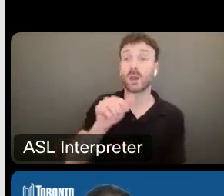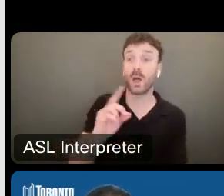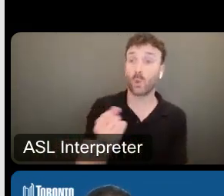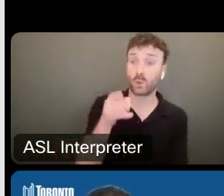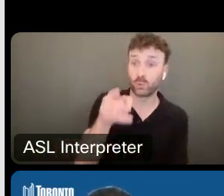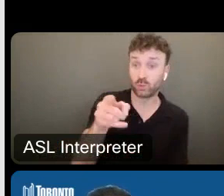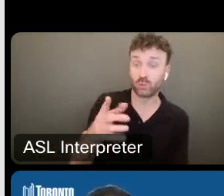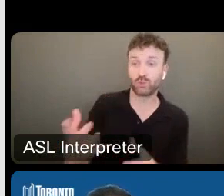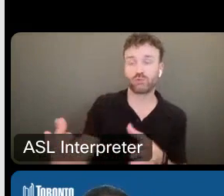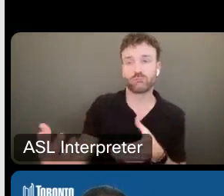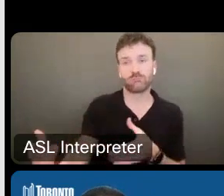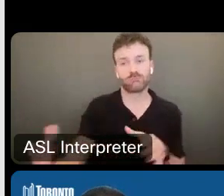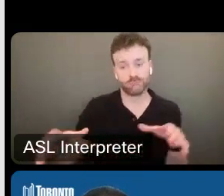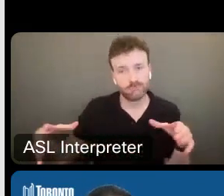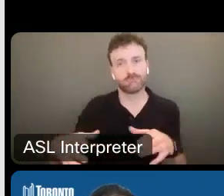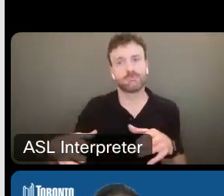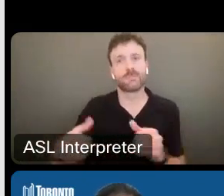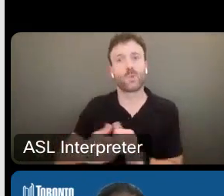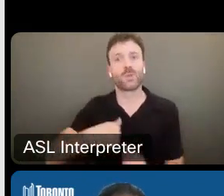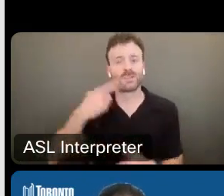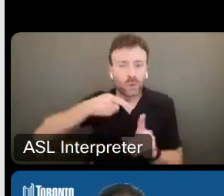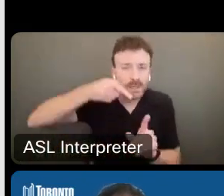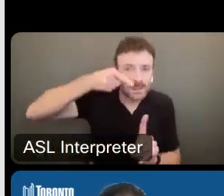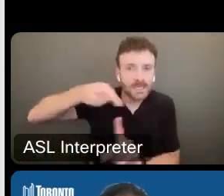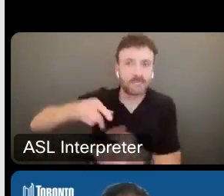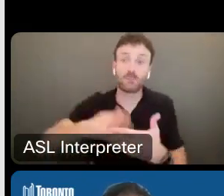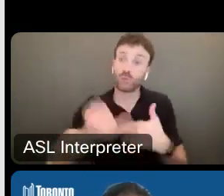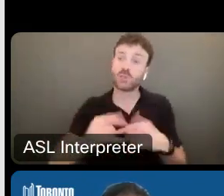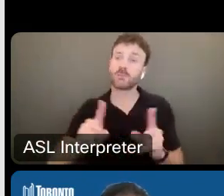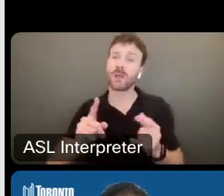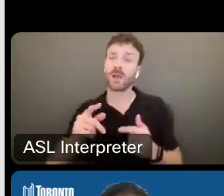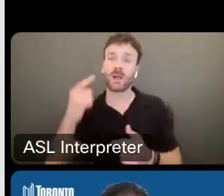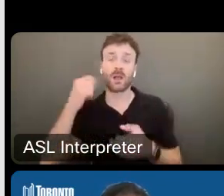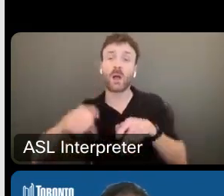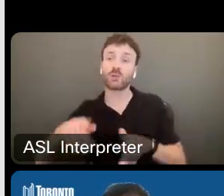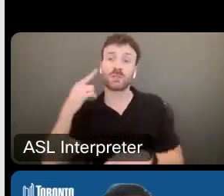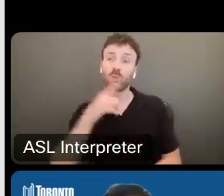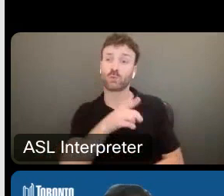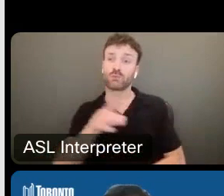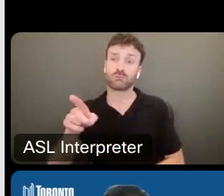these specific individual projects but certainly in terms of opportunities for you to depute